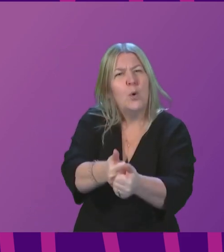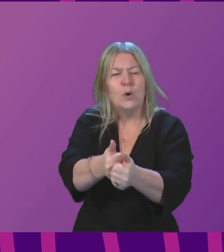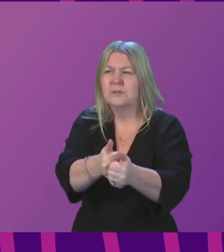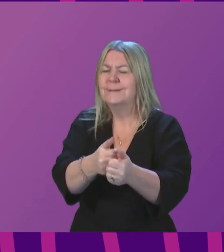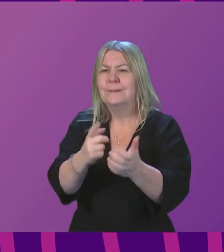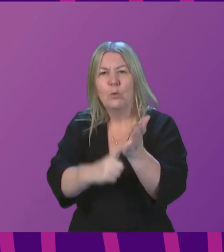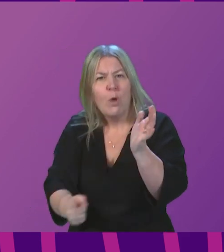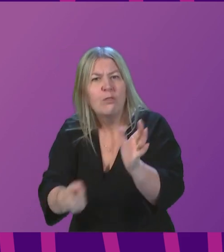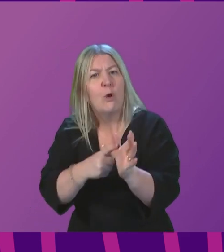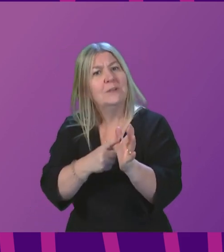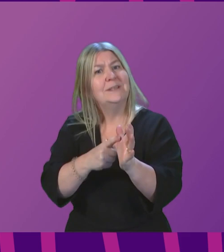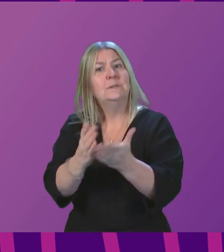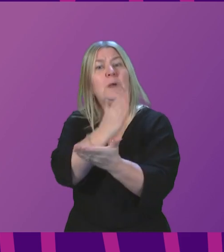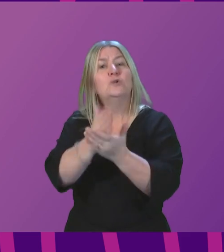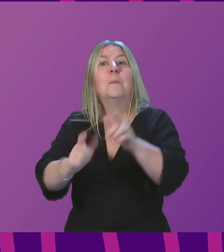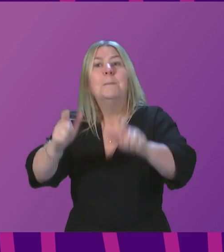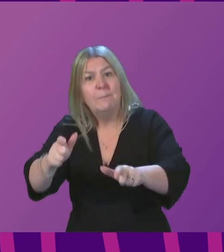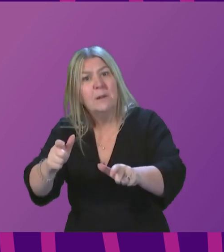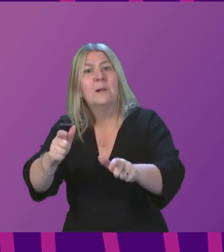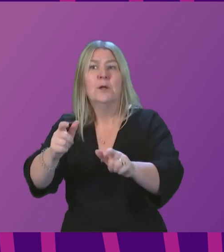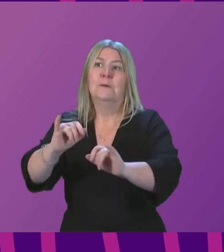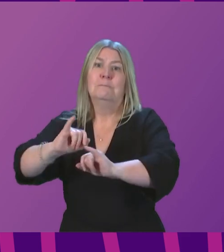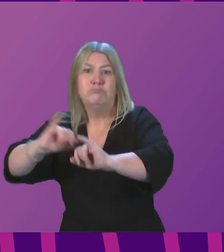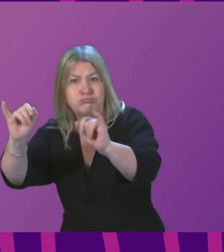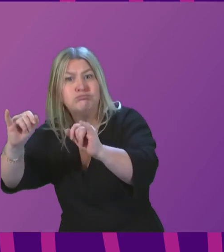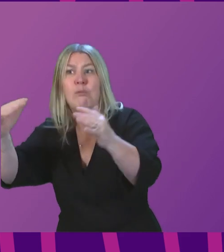so that asylum seekers are treated with dignity?